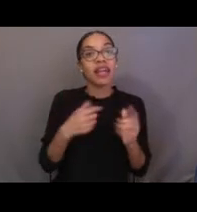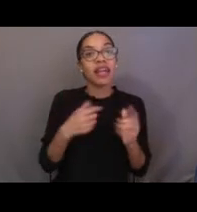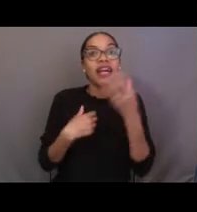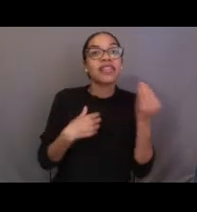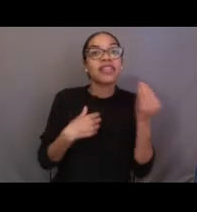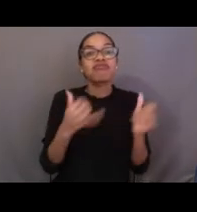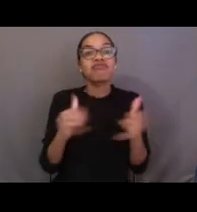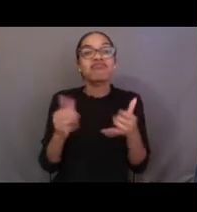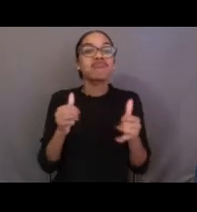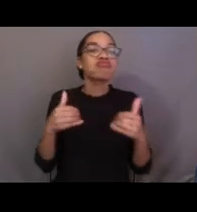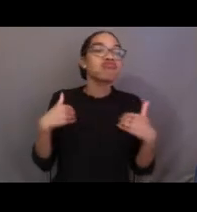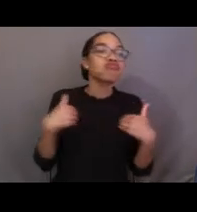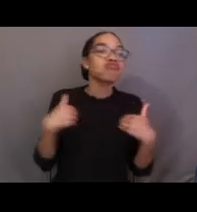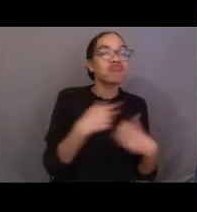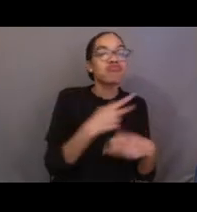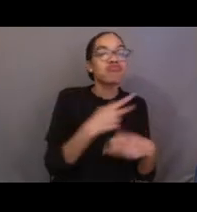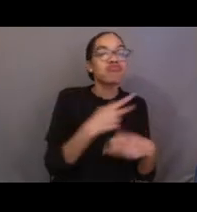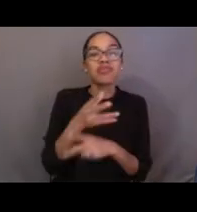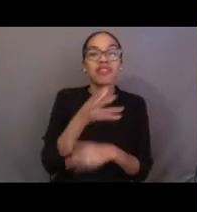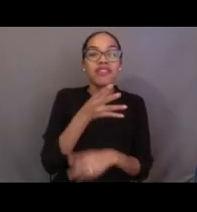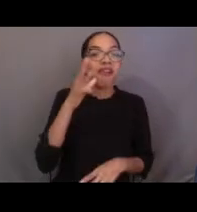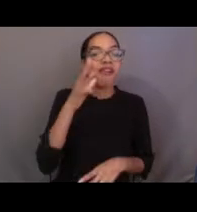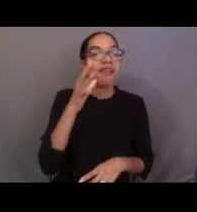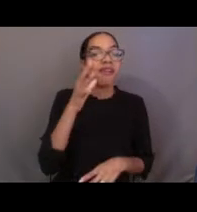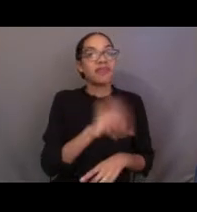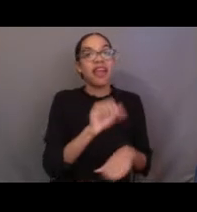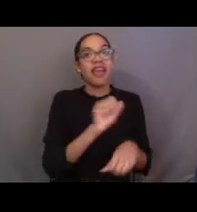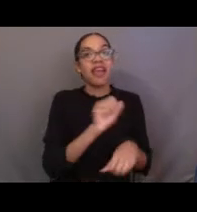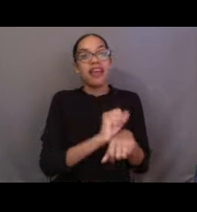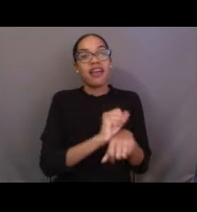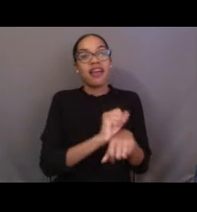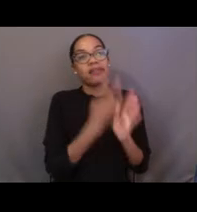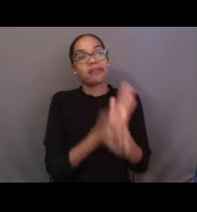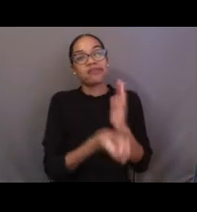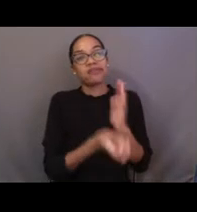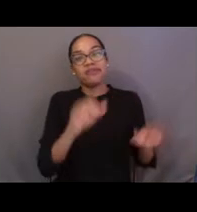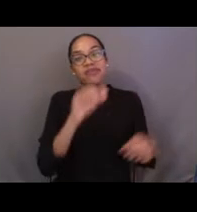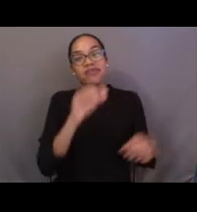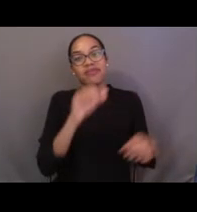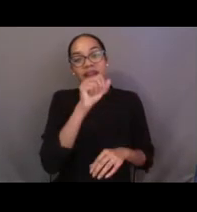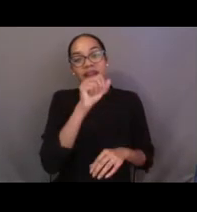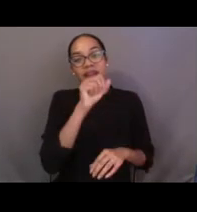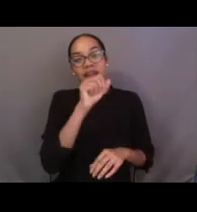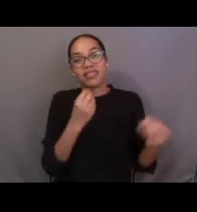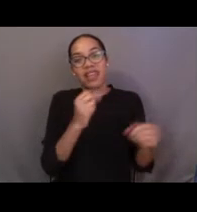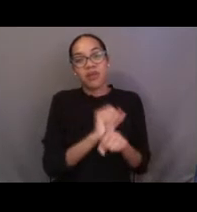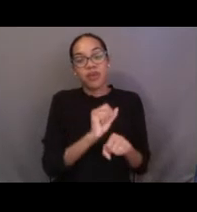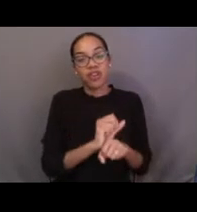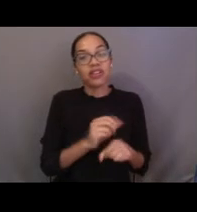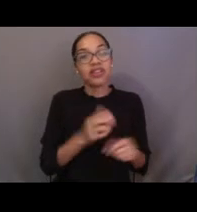And eventually, I translated that over into Marine science specifically. But I just wanted to give you guys that reminder,